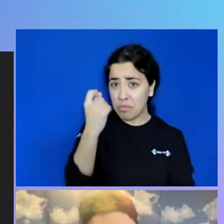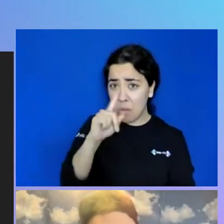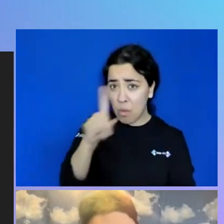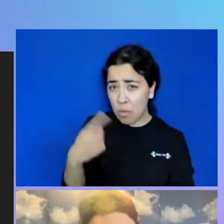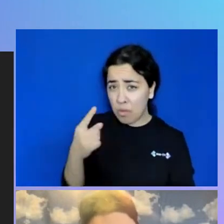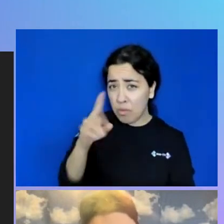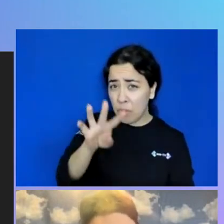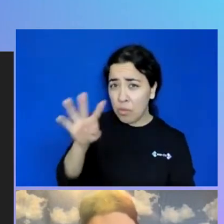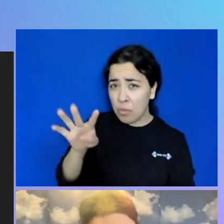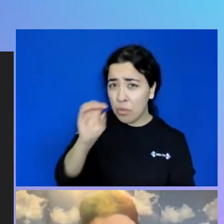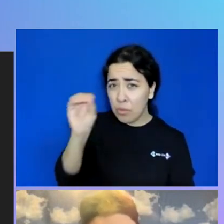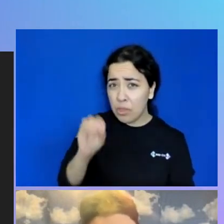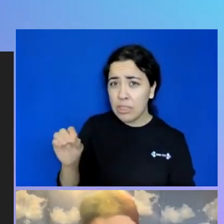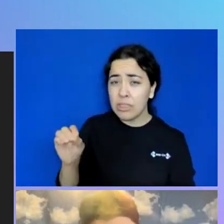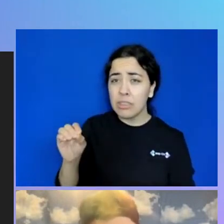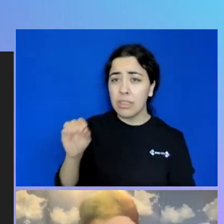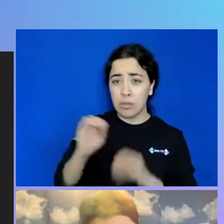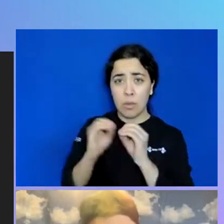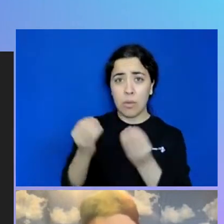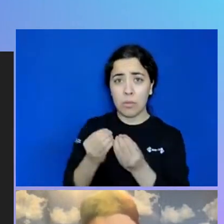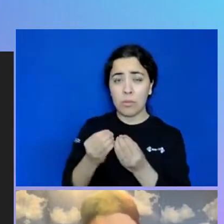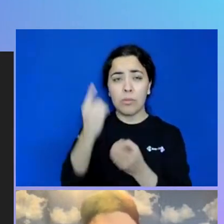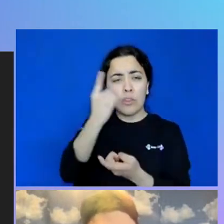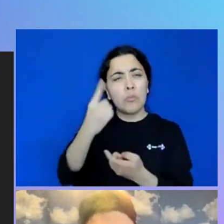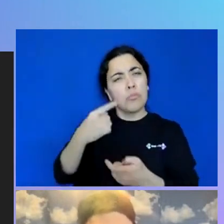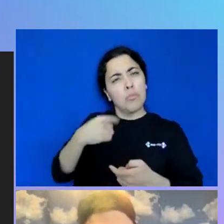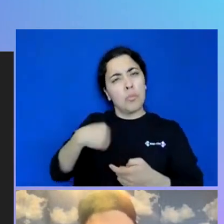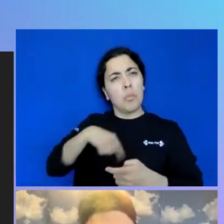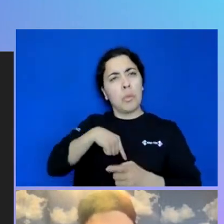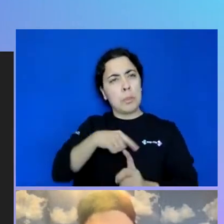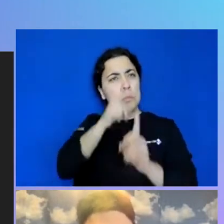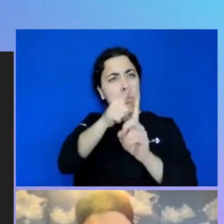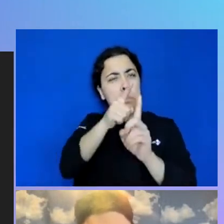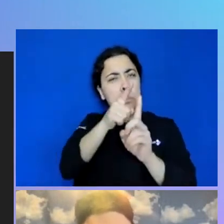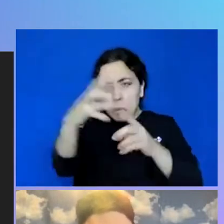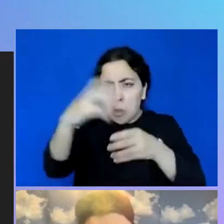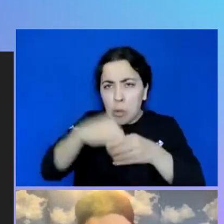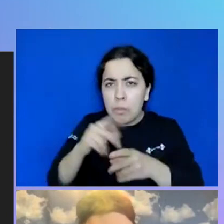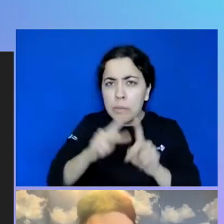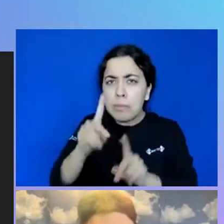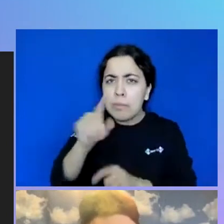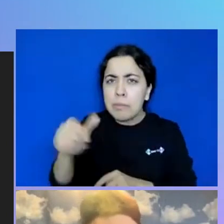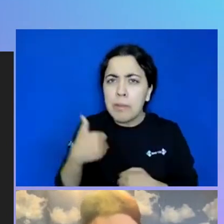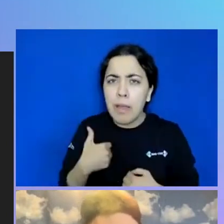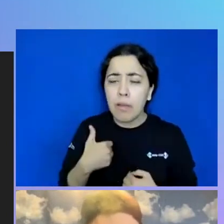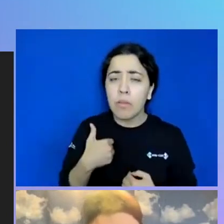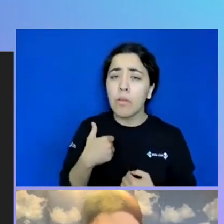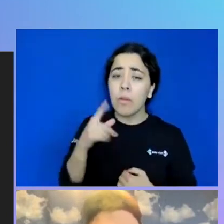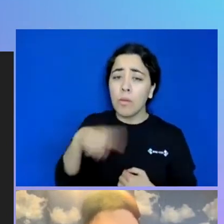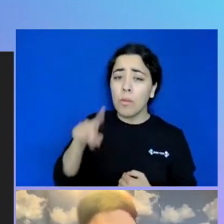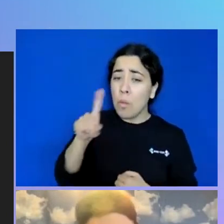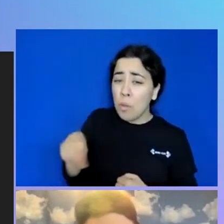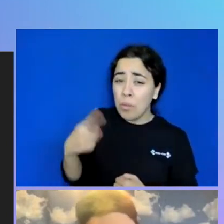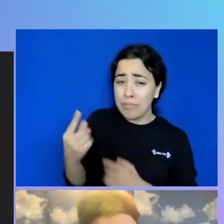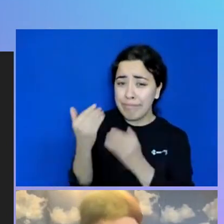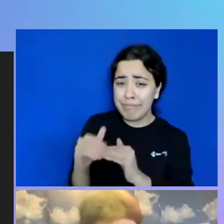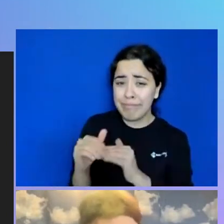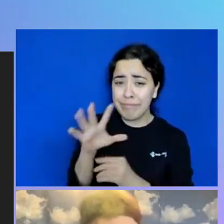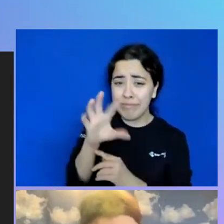inclusion initiatives. Over 50% of global boards and executive